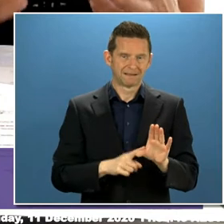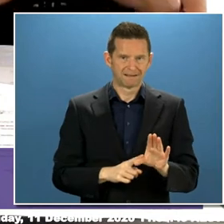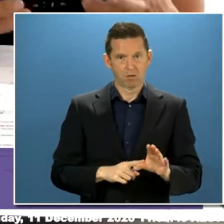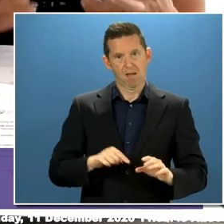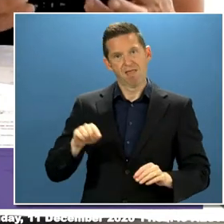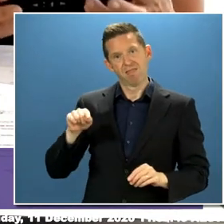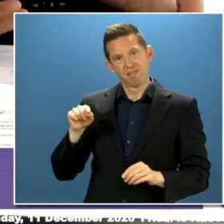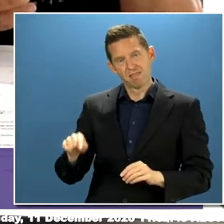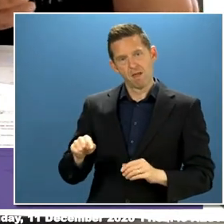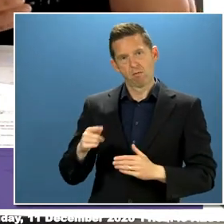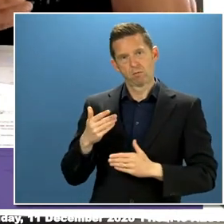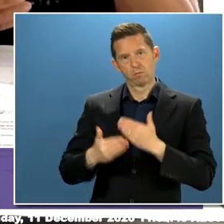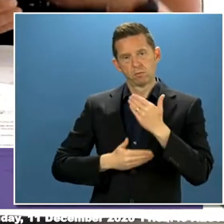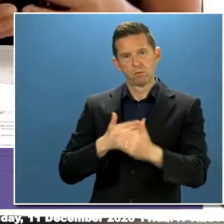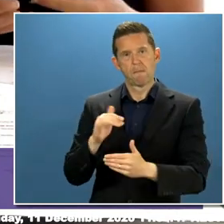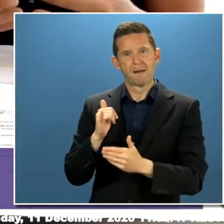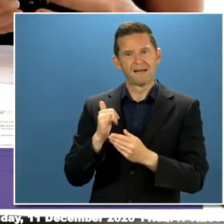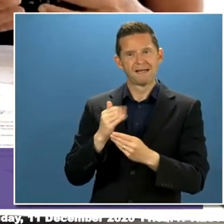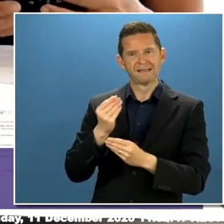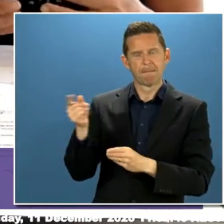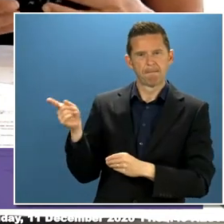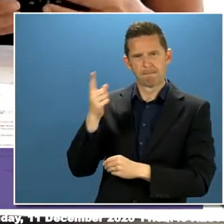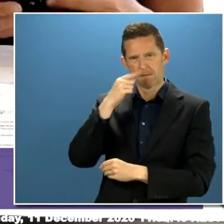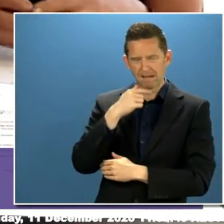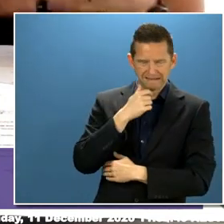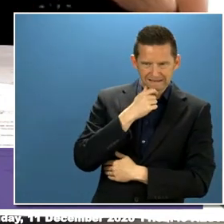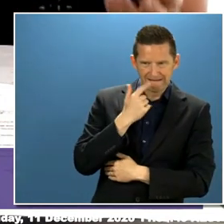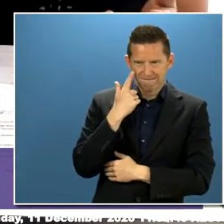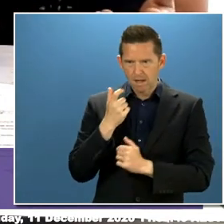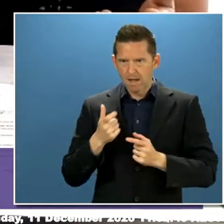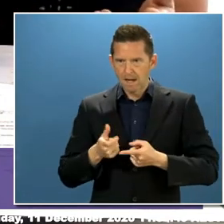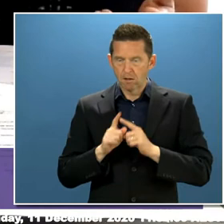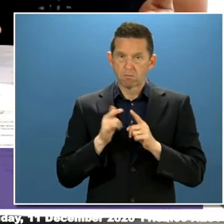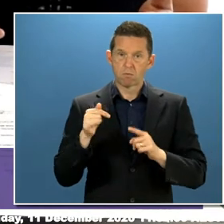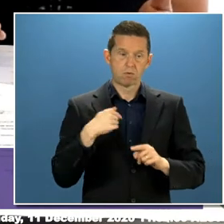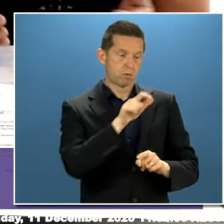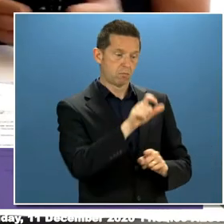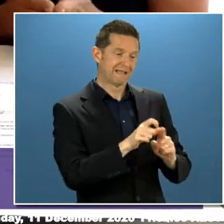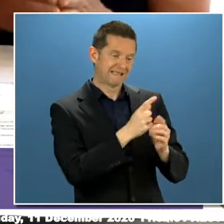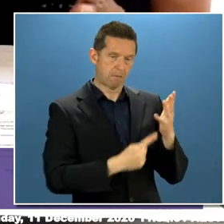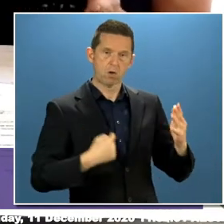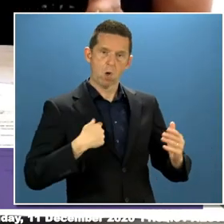which some people might find difficult --- which is potentially coaching a person with disability, or putting a person with disability